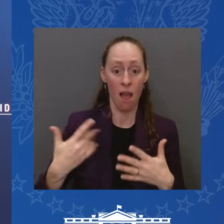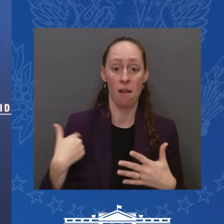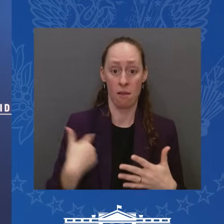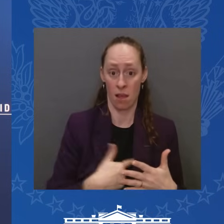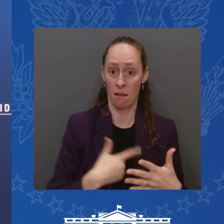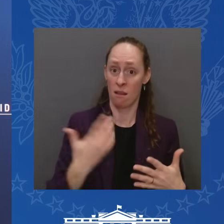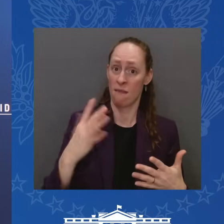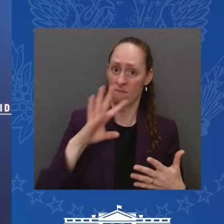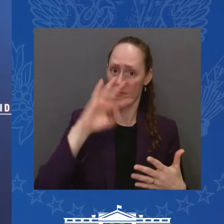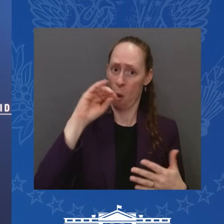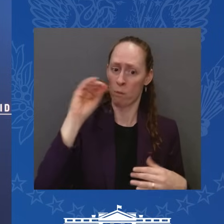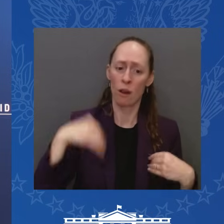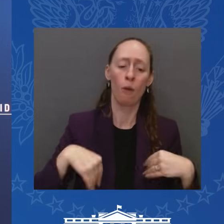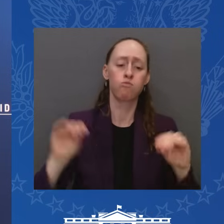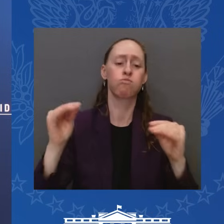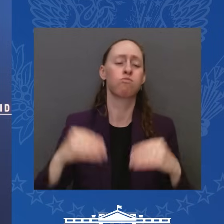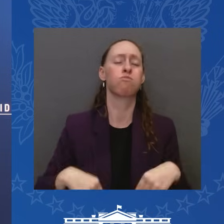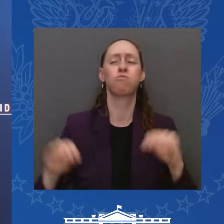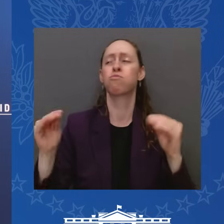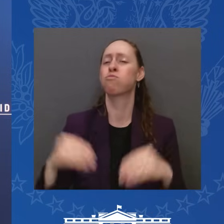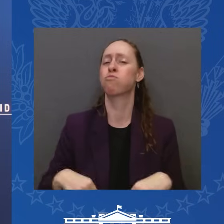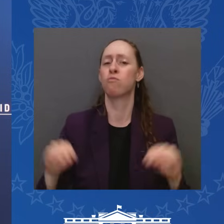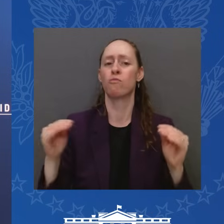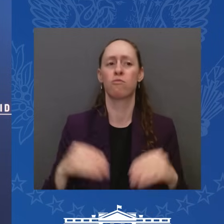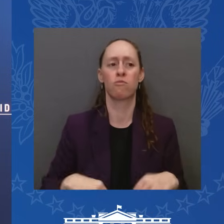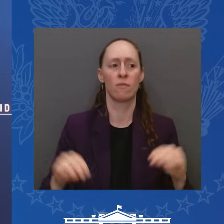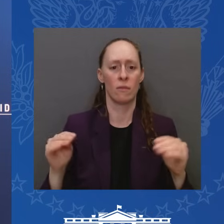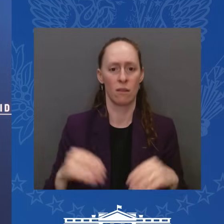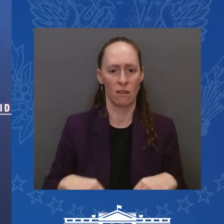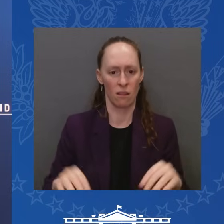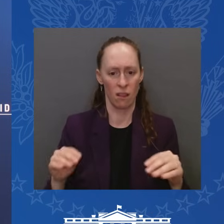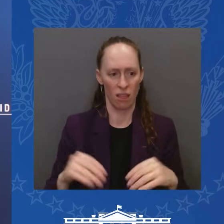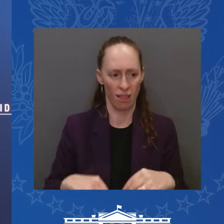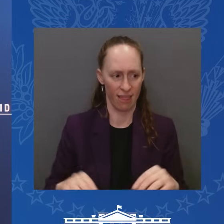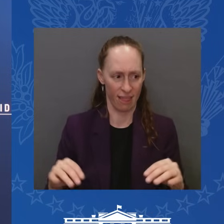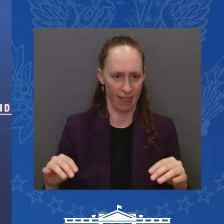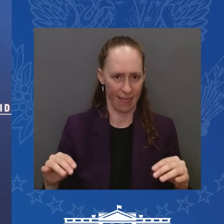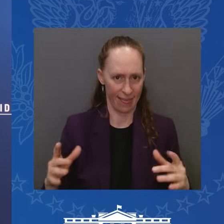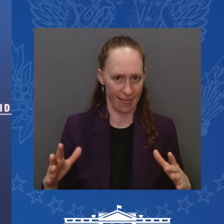And as a result of the CHIPS and Science Act, the semiconductor companies all over the world